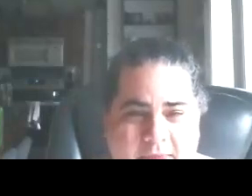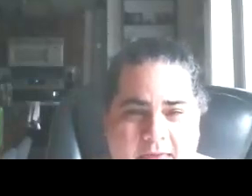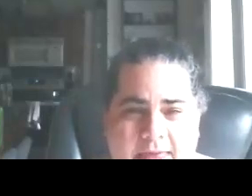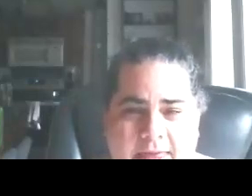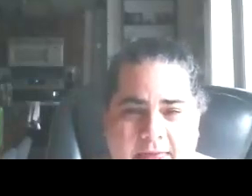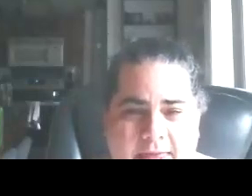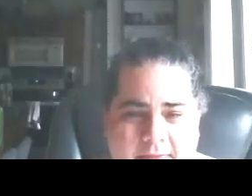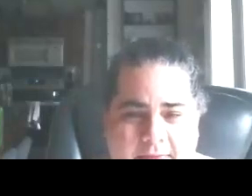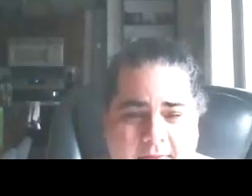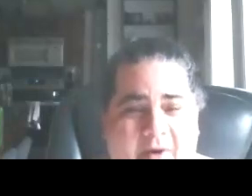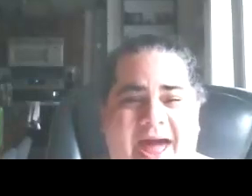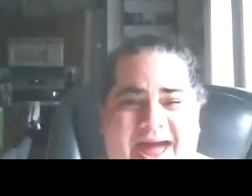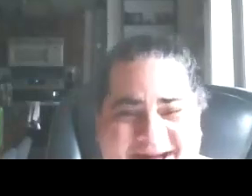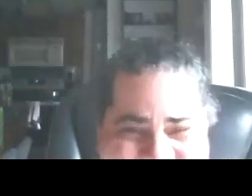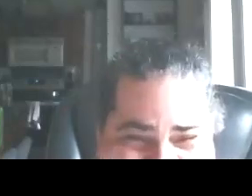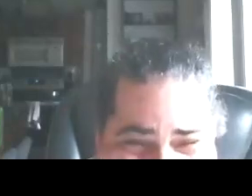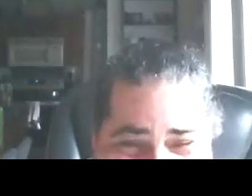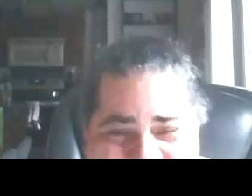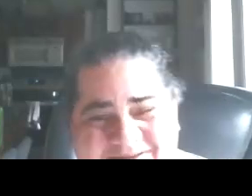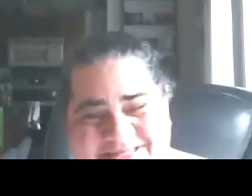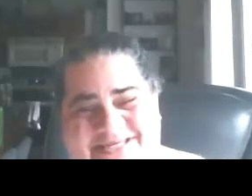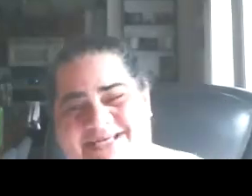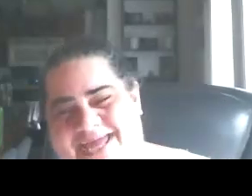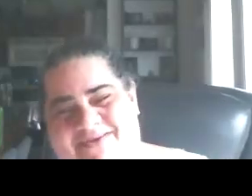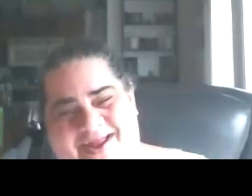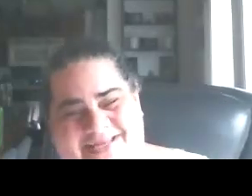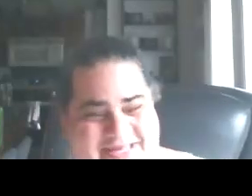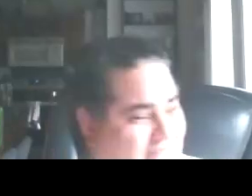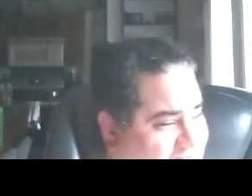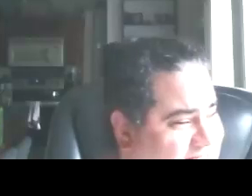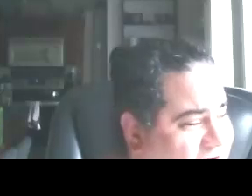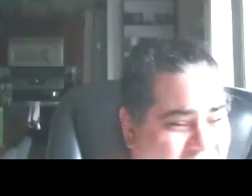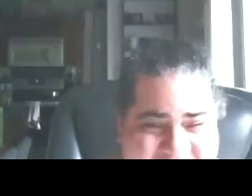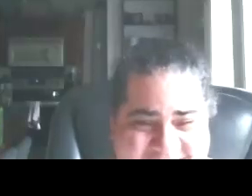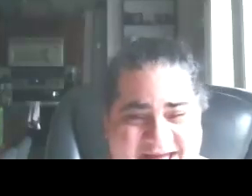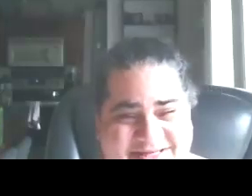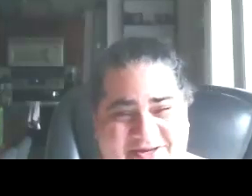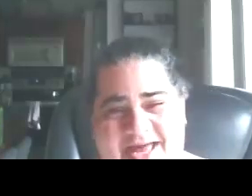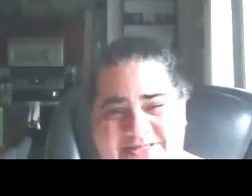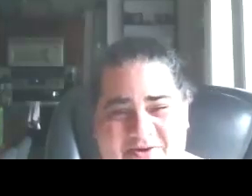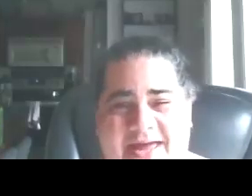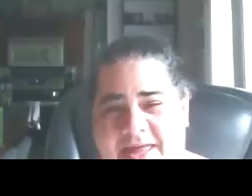ASL/Eng Interpreter-Addy (she/her): I am. Elissa w/ APRIL: Yeah. Don Dew: Alright! Elissa w/ APRIL: Just getting ready to see if I can tell who they assigned. So yes, okay.